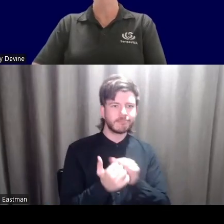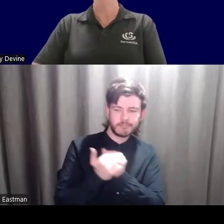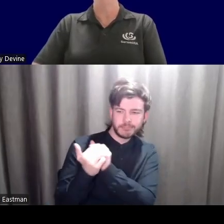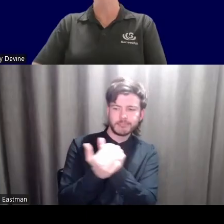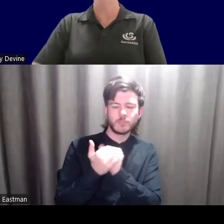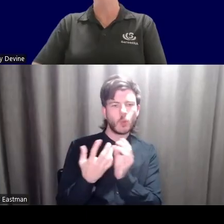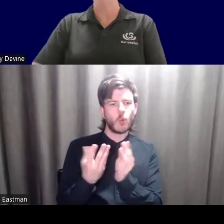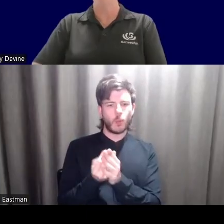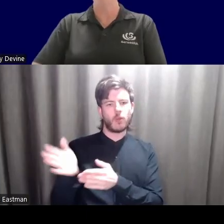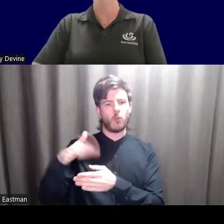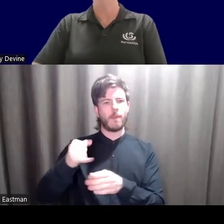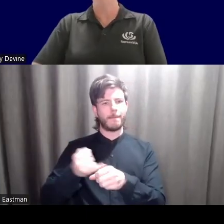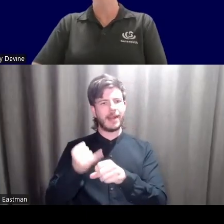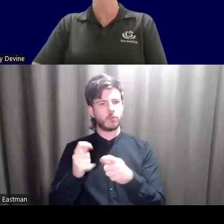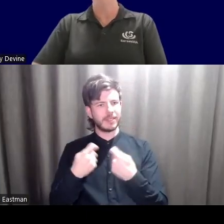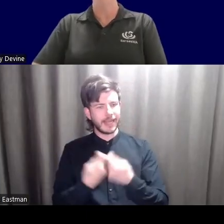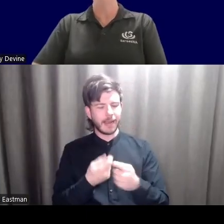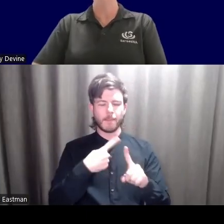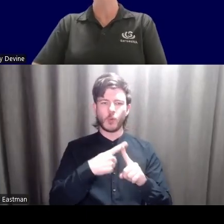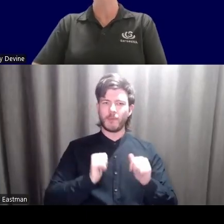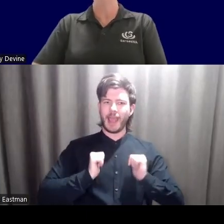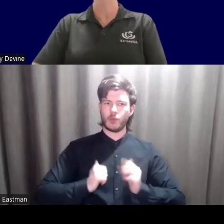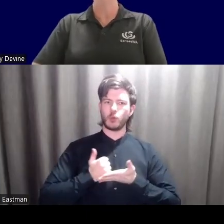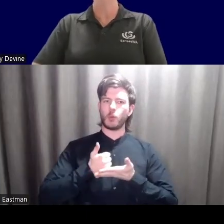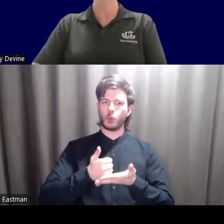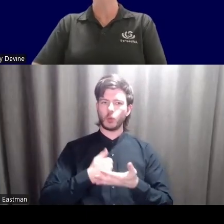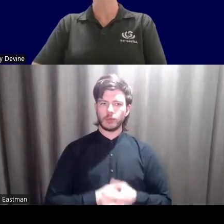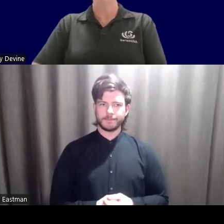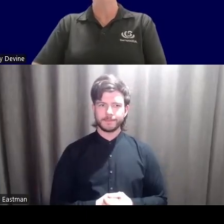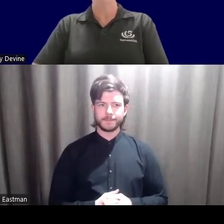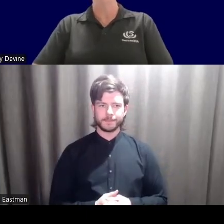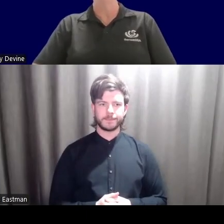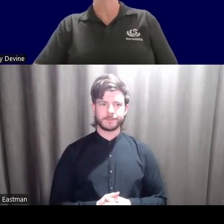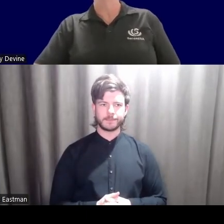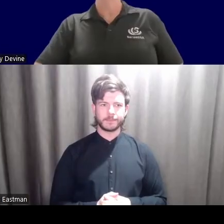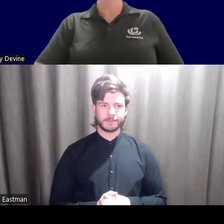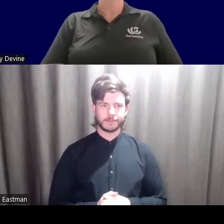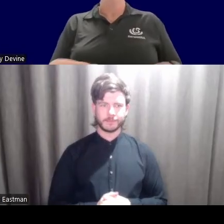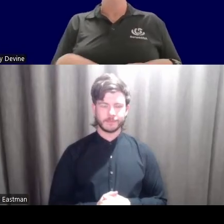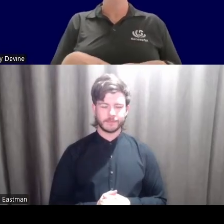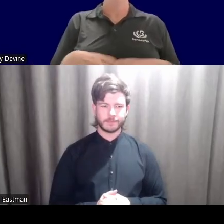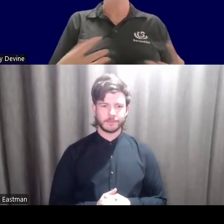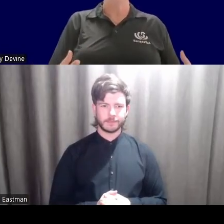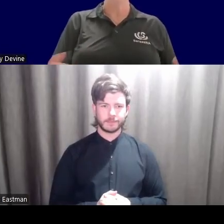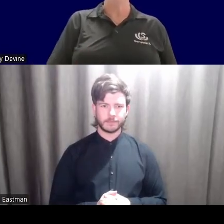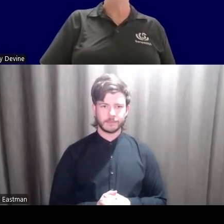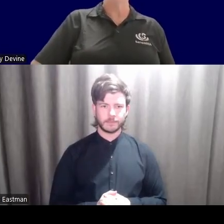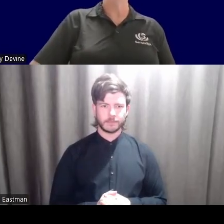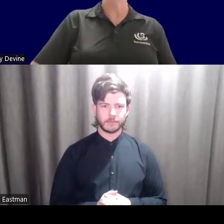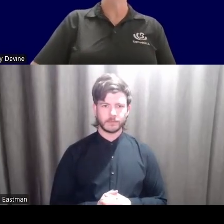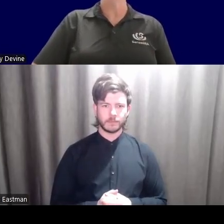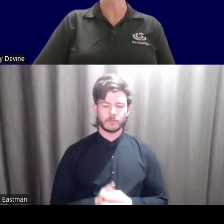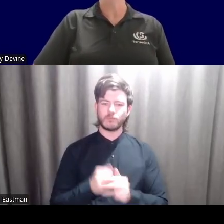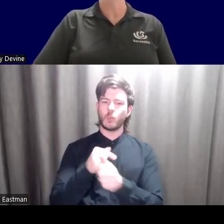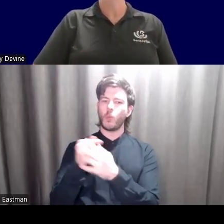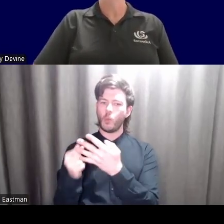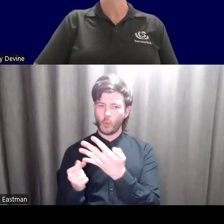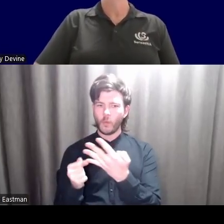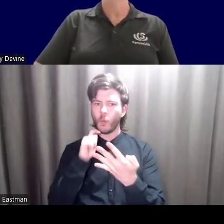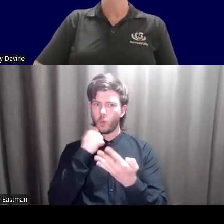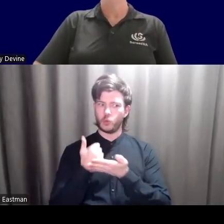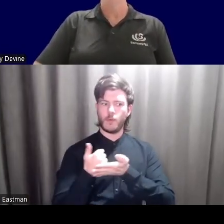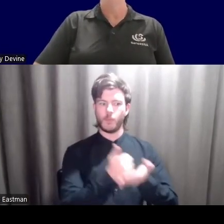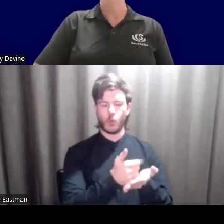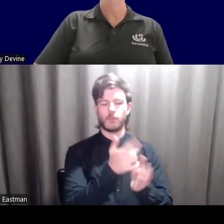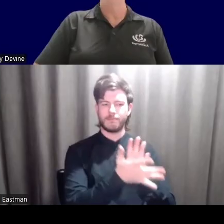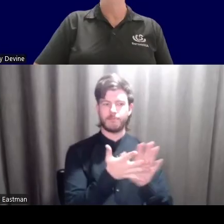and positive behaviour support all support that quality, that good quality of life.